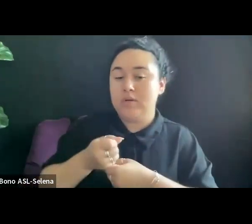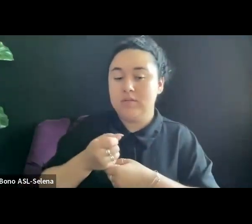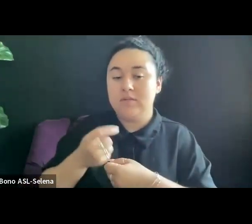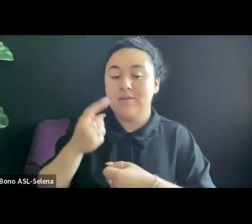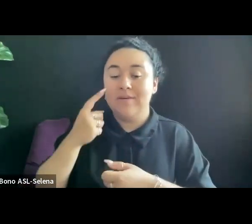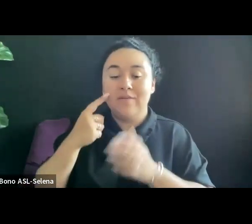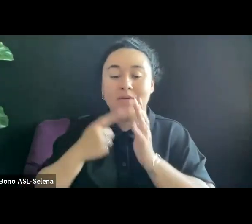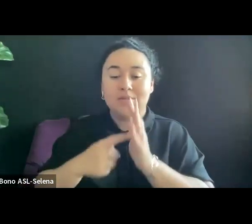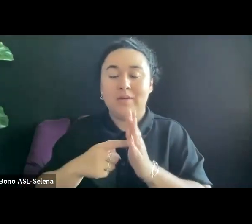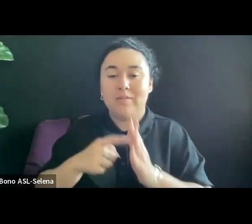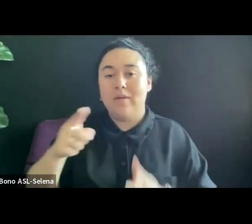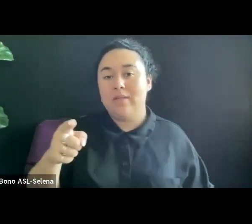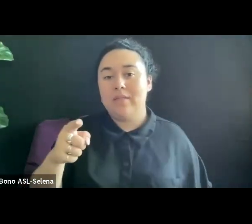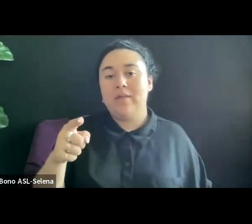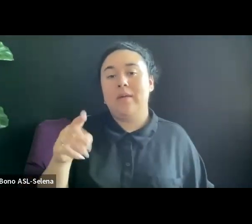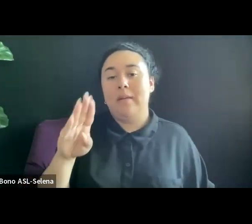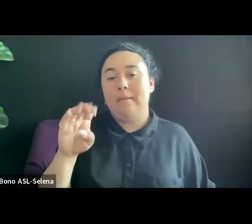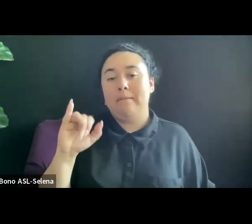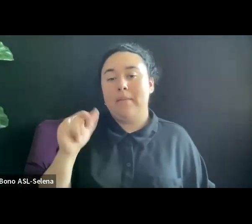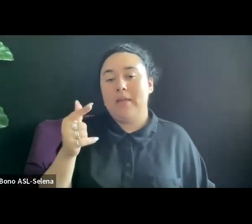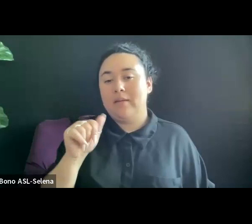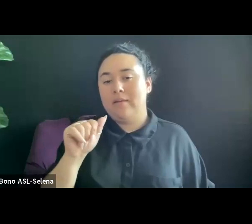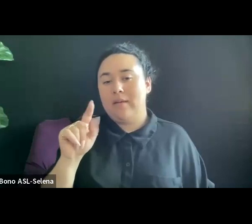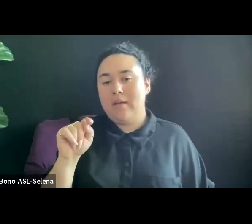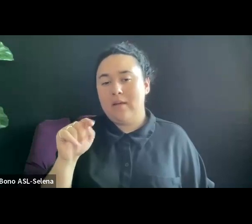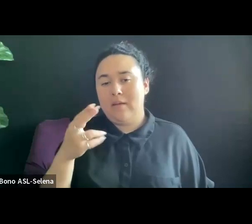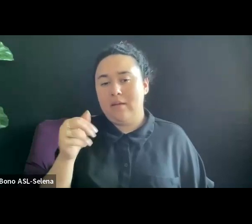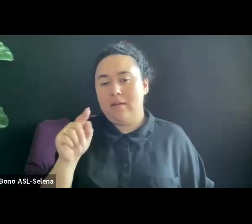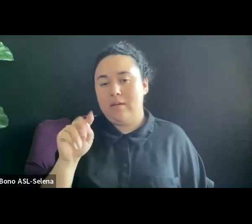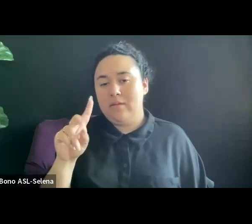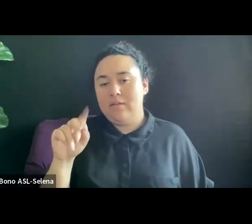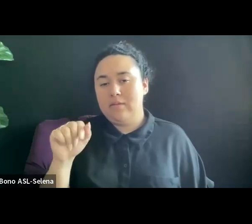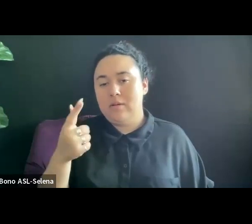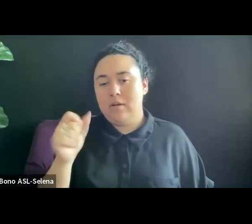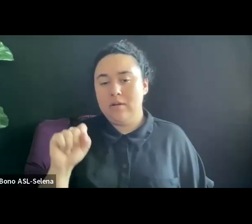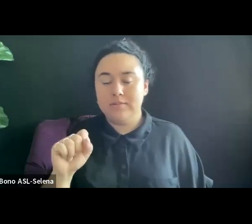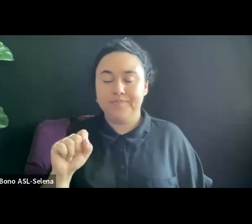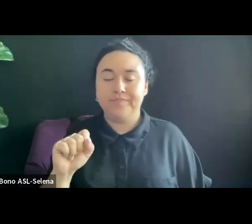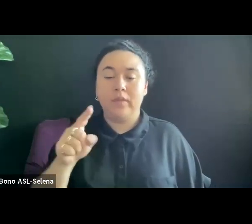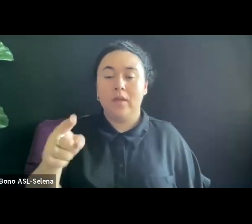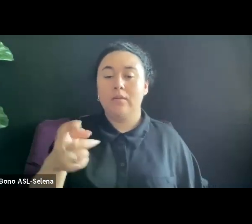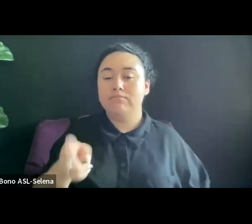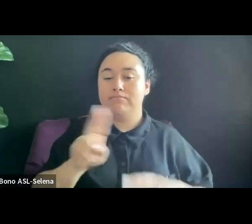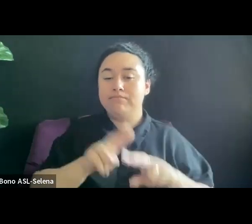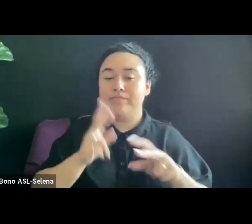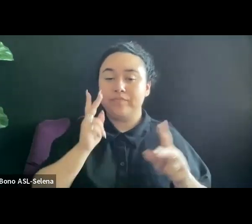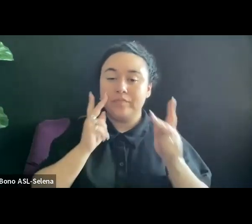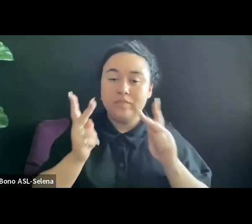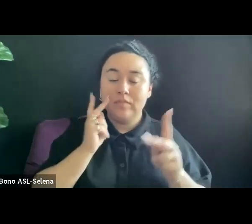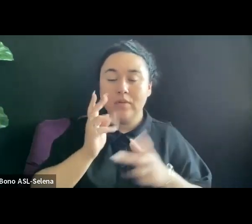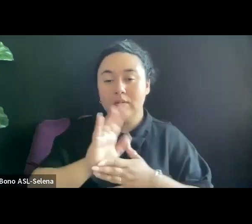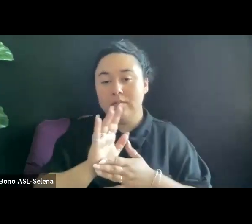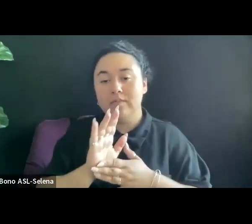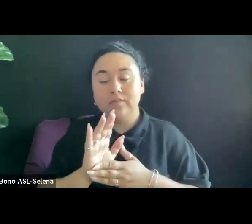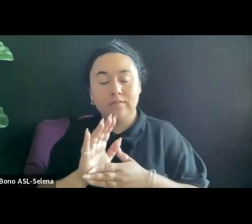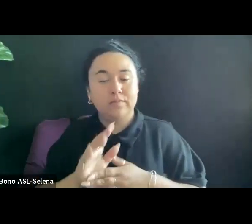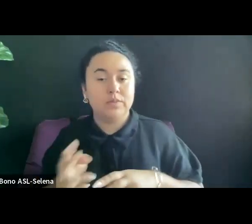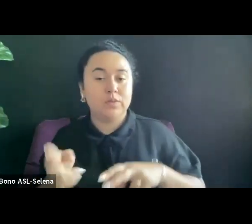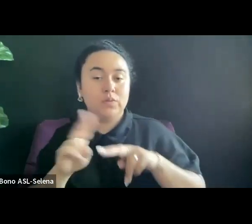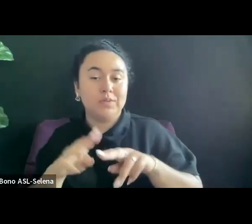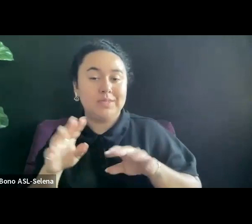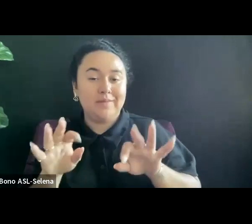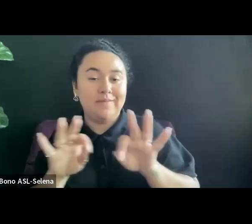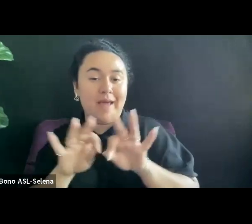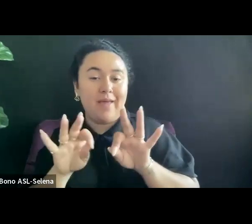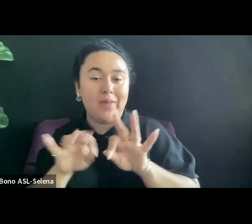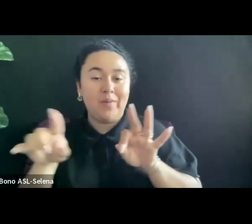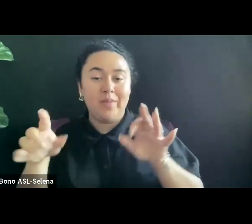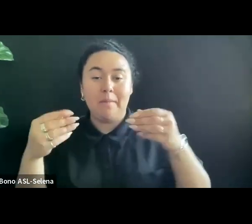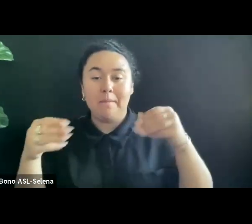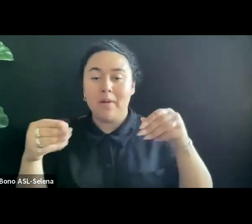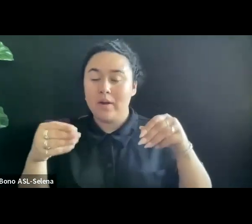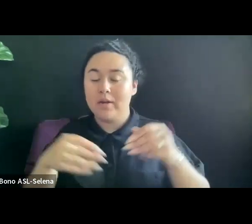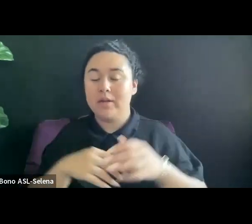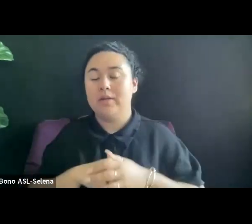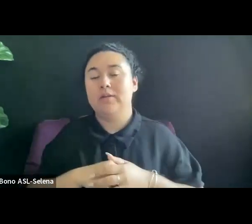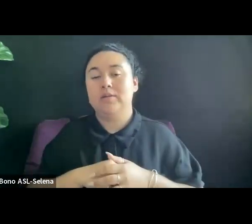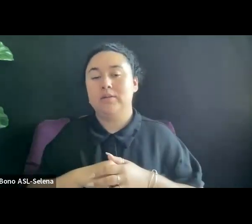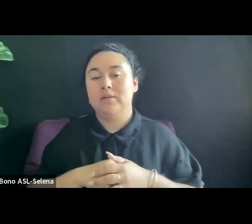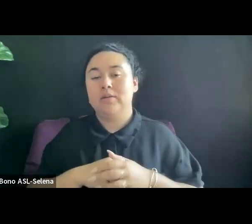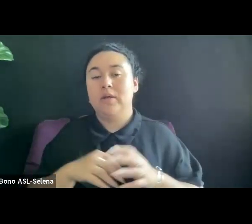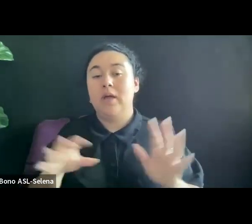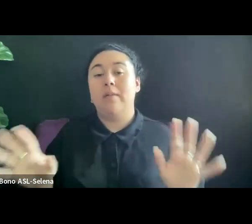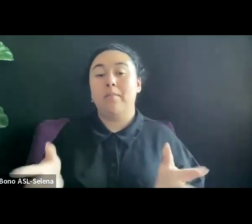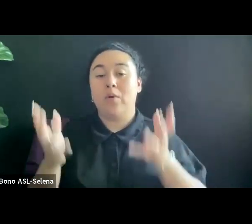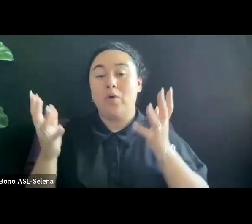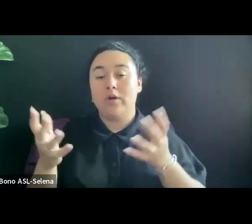WHICH ALSO INCREASES THE VALUE IN THE MARKETPLACE AND PROMOTES SALES. THERE ARE DIFFERENT EVENTS